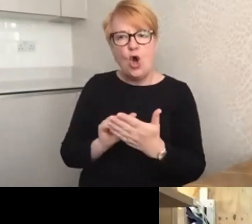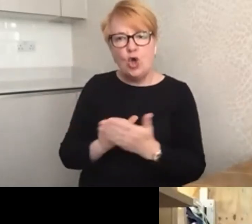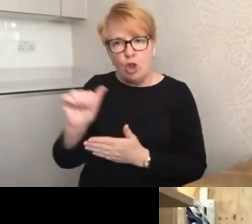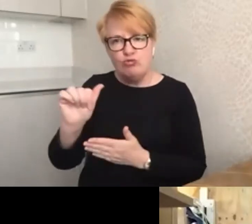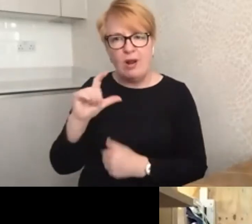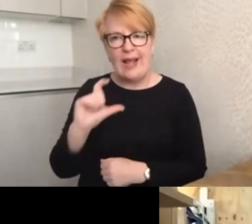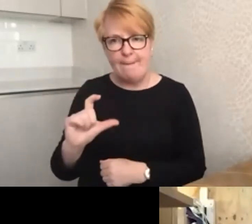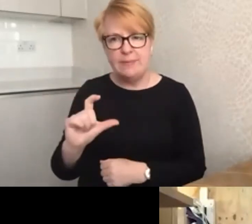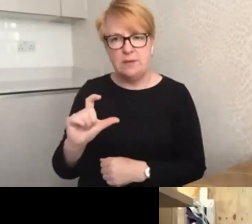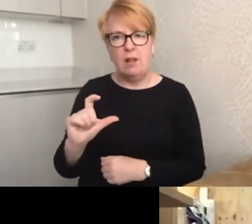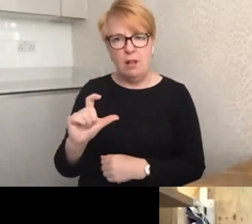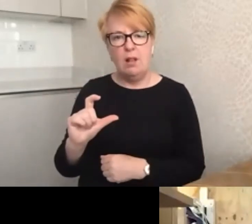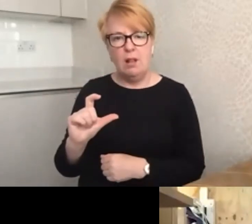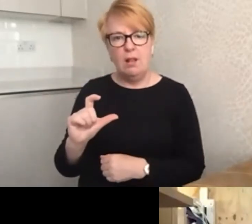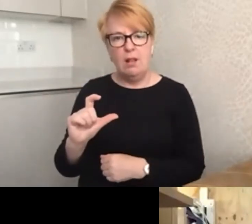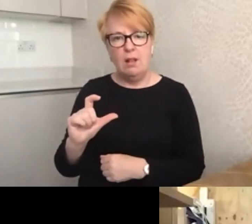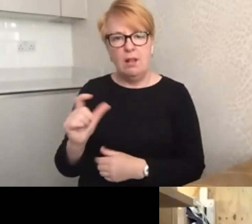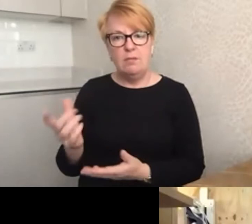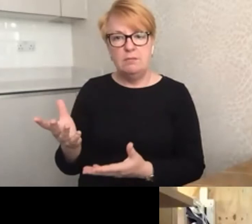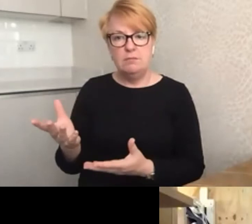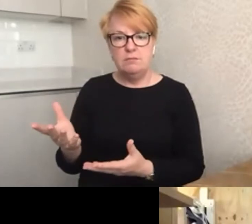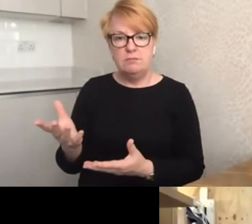Yeah, then mystery artists can as individuals, they sort of depends, but